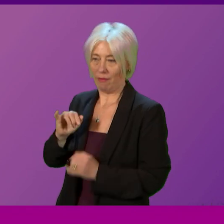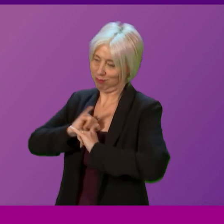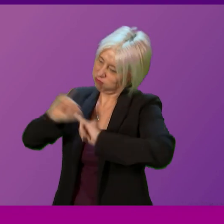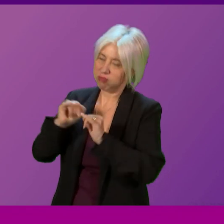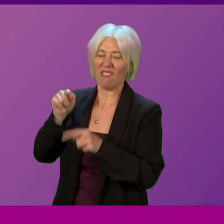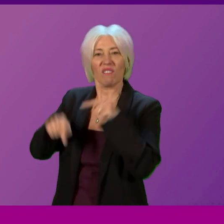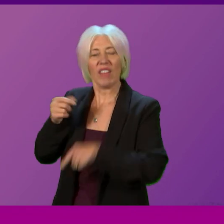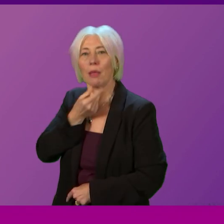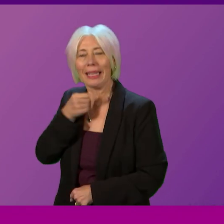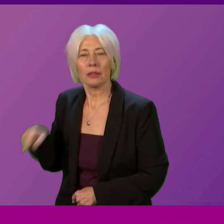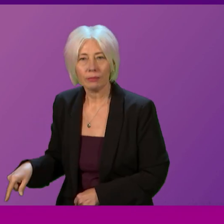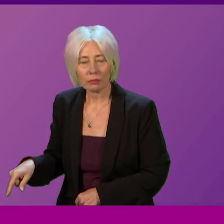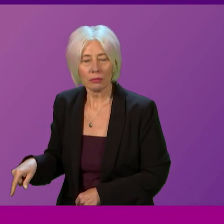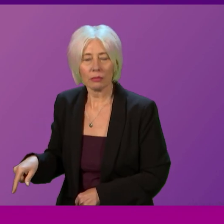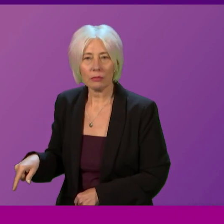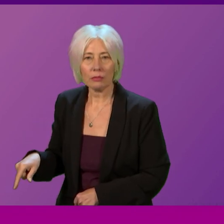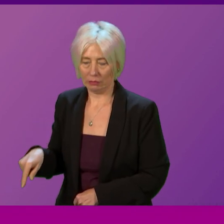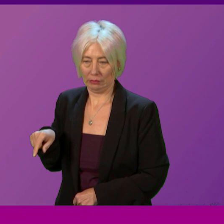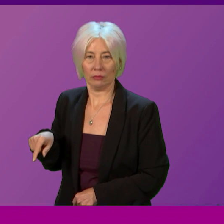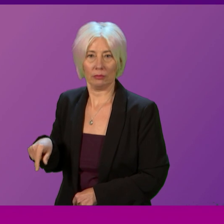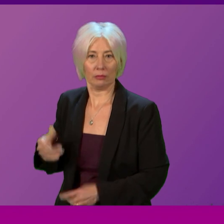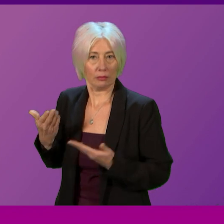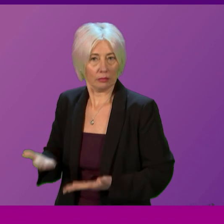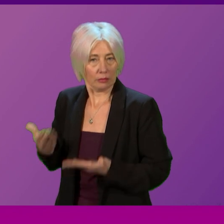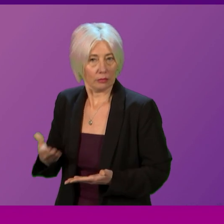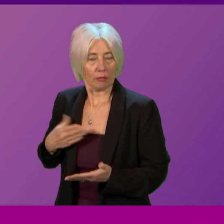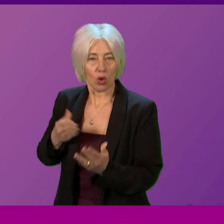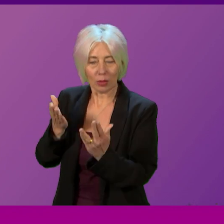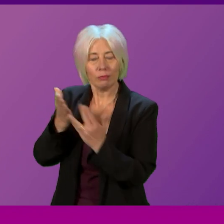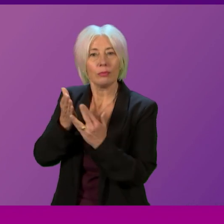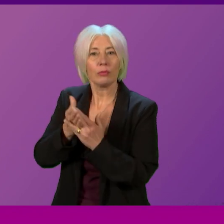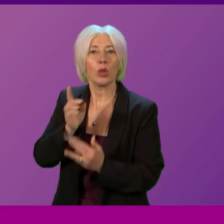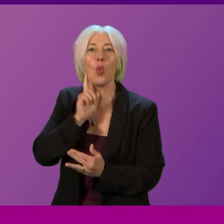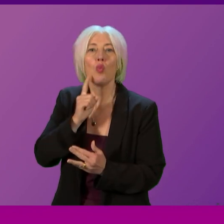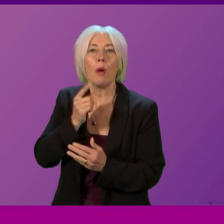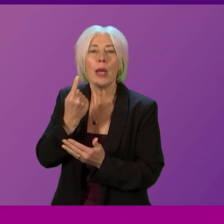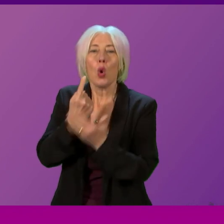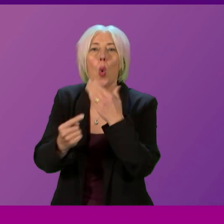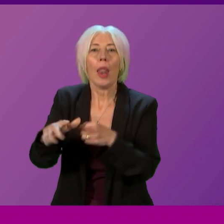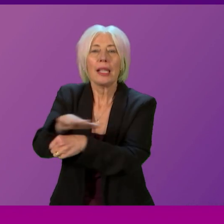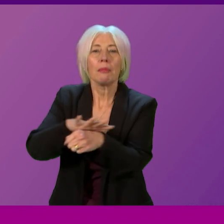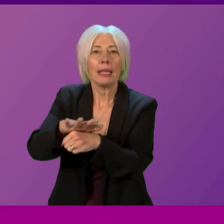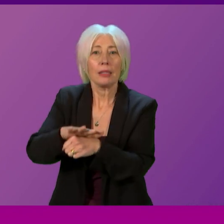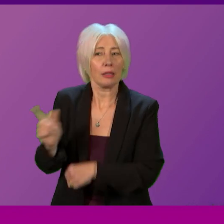At the moment, violent men who want to access women-only spaces do not need a gender recognition